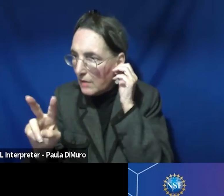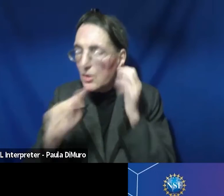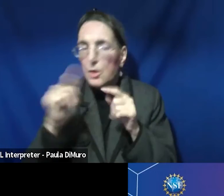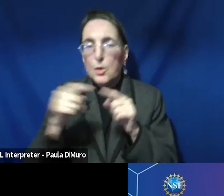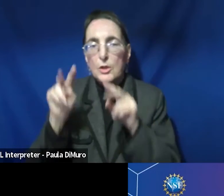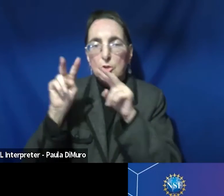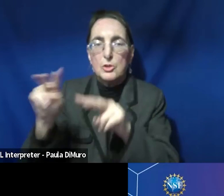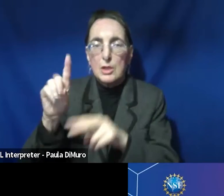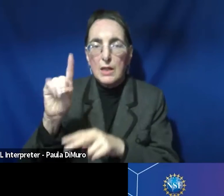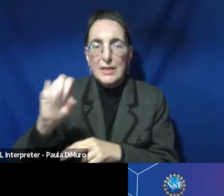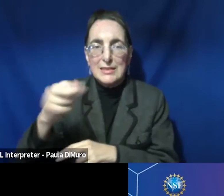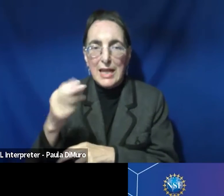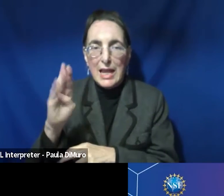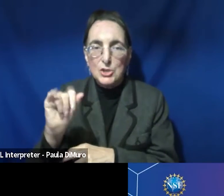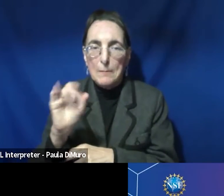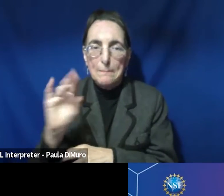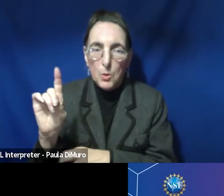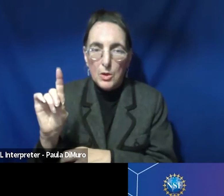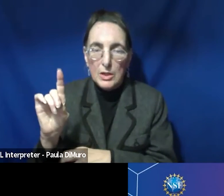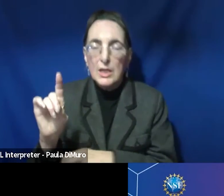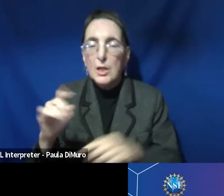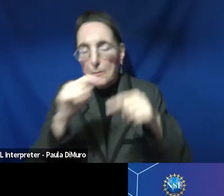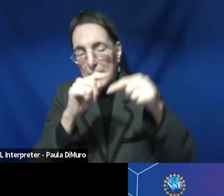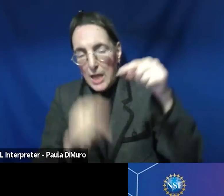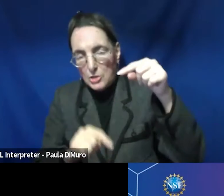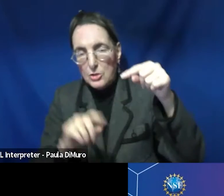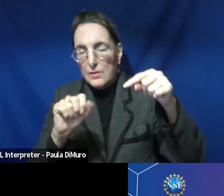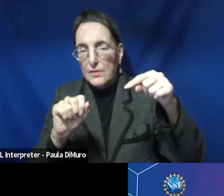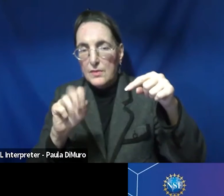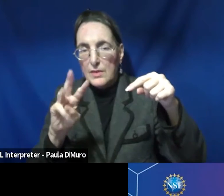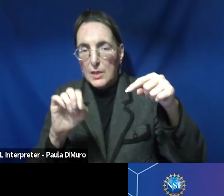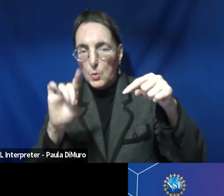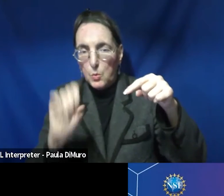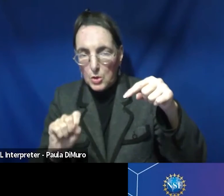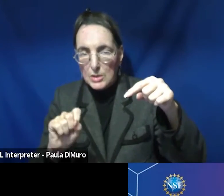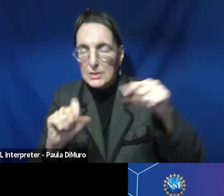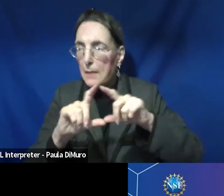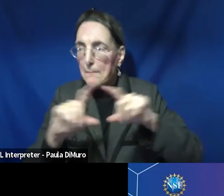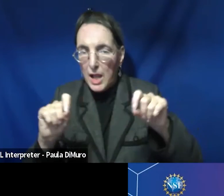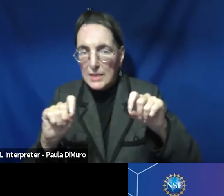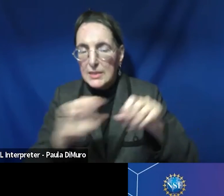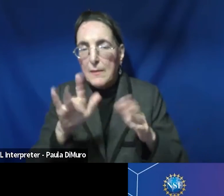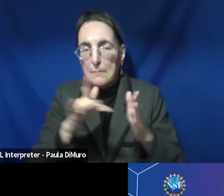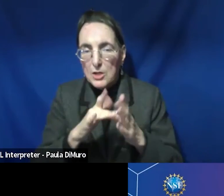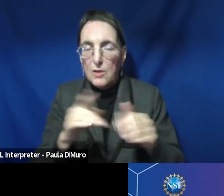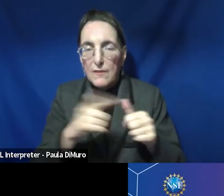it's going to be under the Awards box, which is in the middle on the first row. You will be able to see those there.